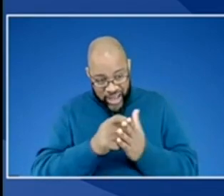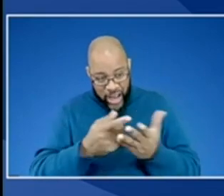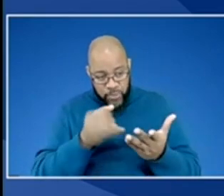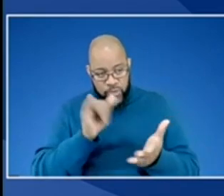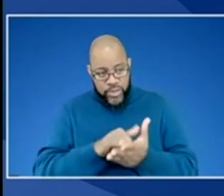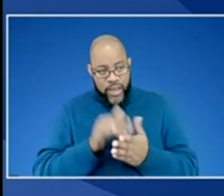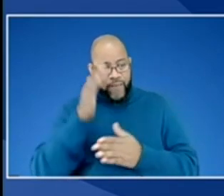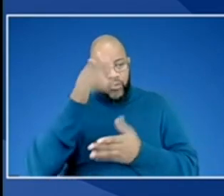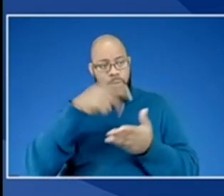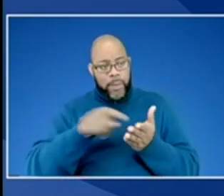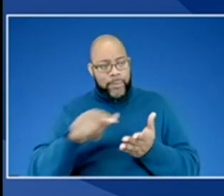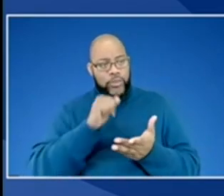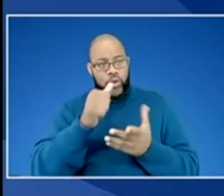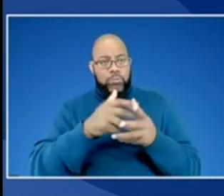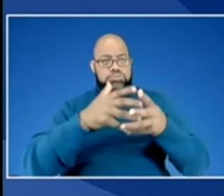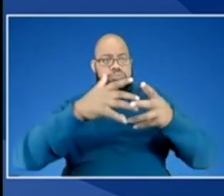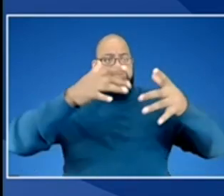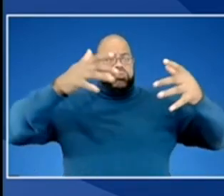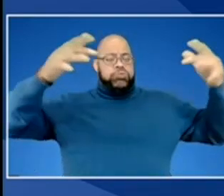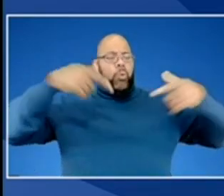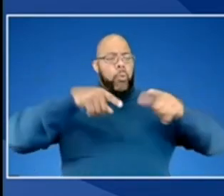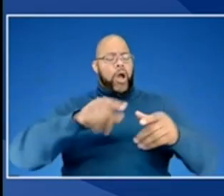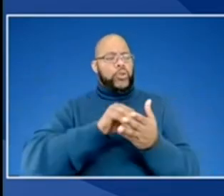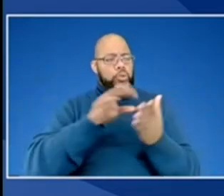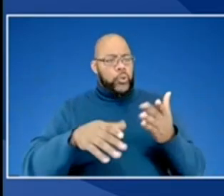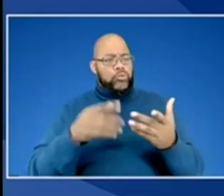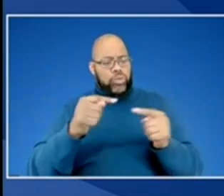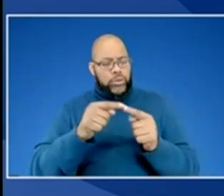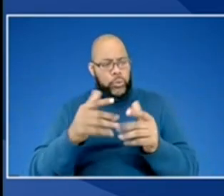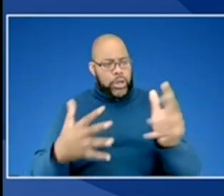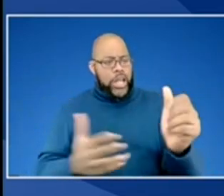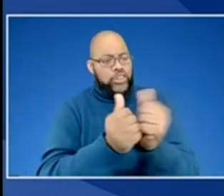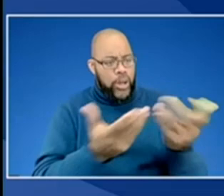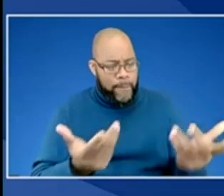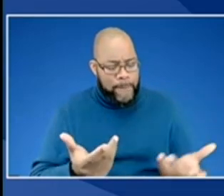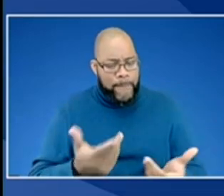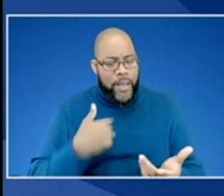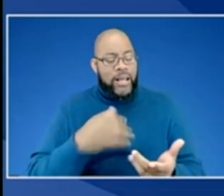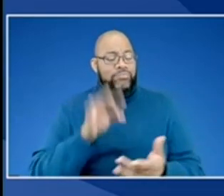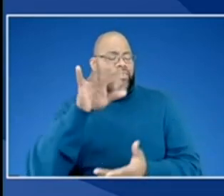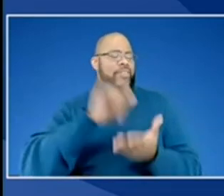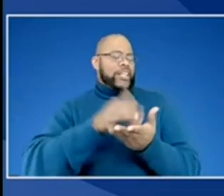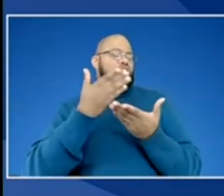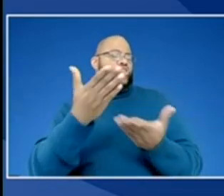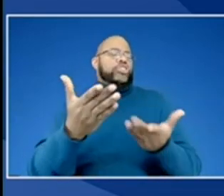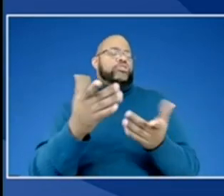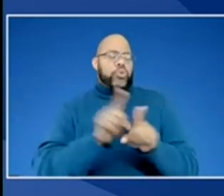payments don't balloon for the student and I throw that out there as a suggestion. And again, I'll let the lawyers decide if